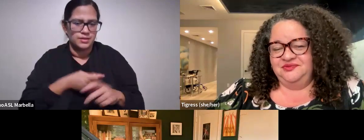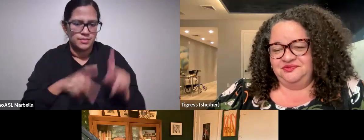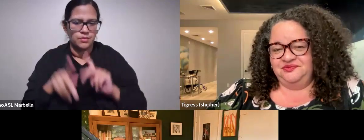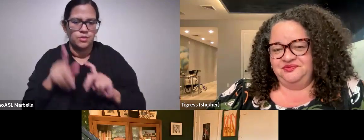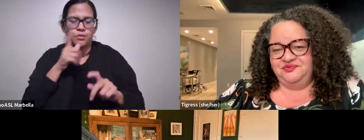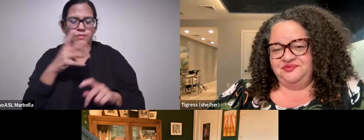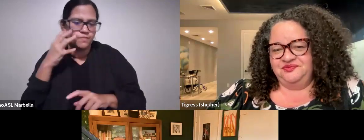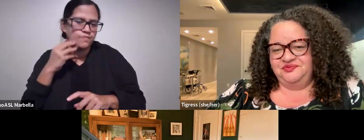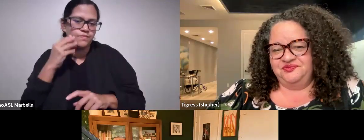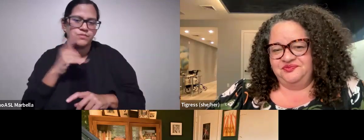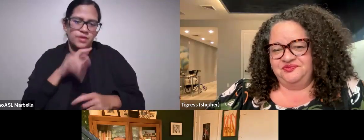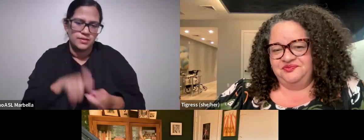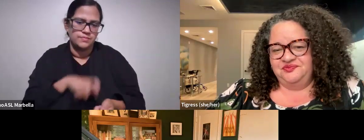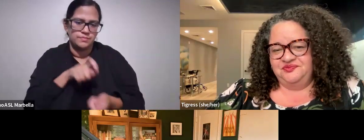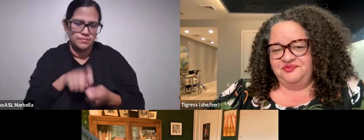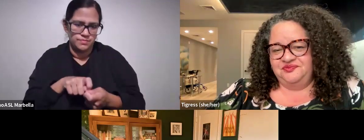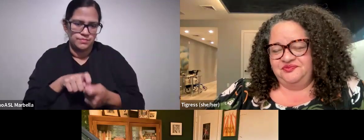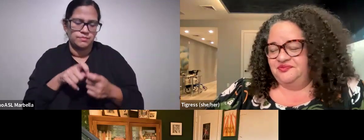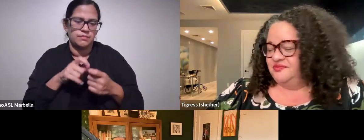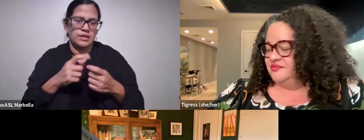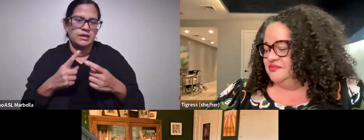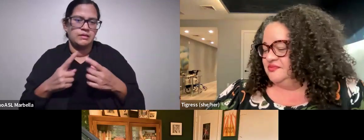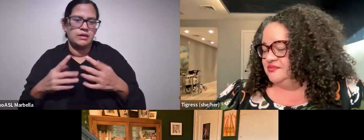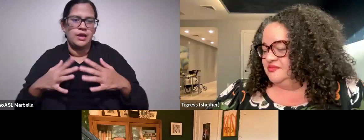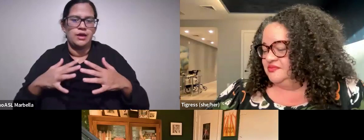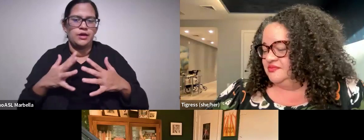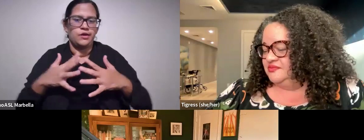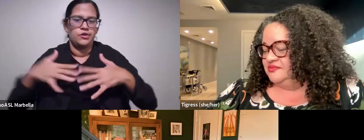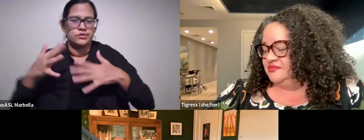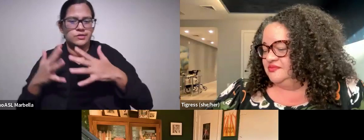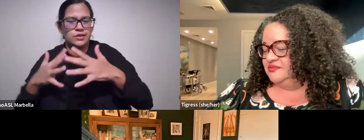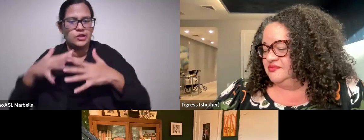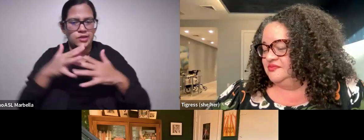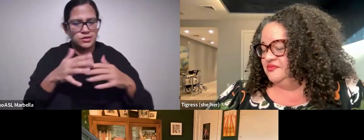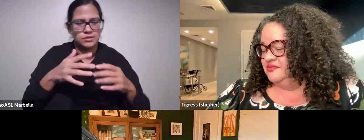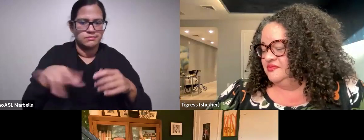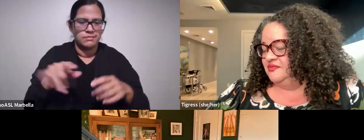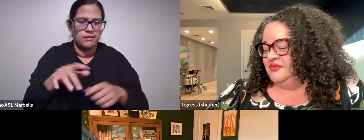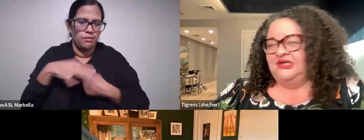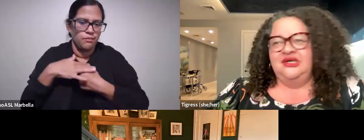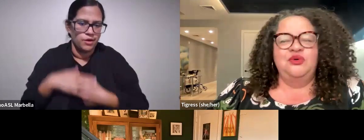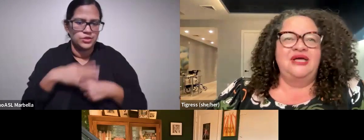really specific intersections of pressure and discrimination and bias and all kinds of stuff. Well,